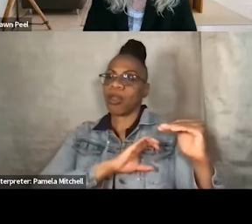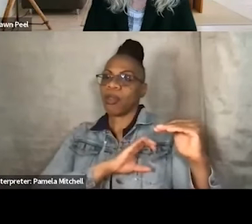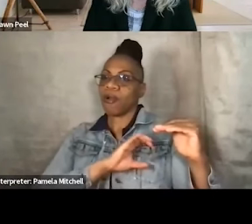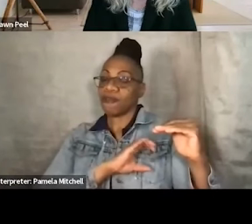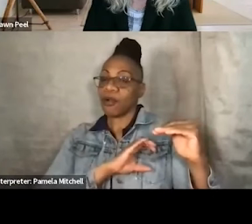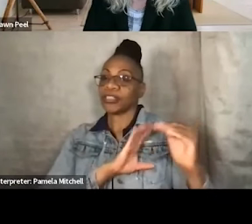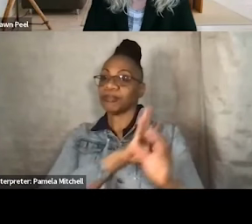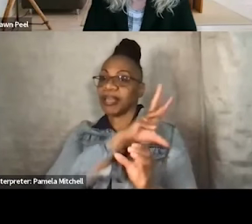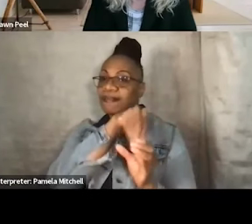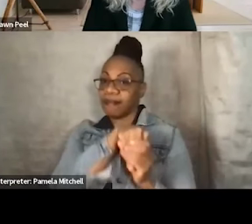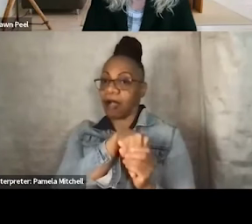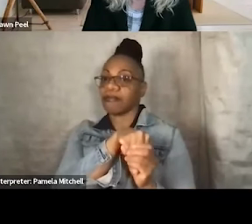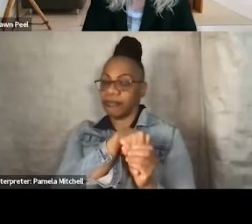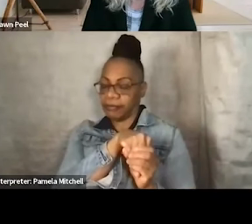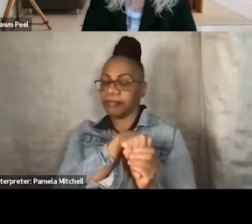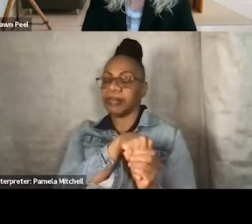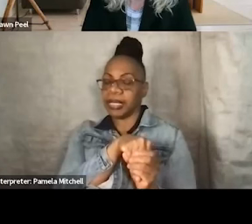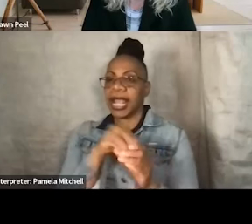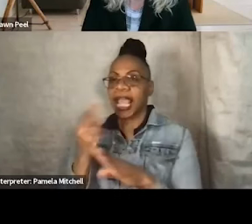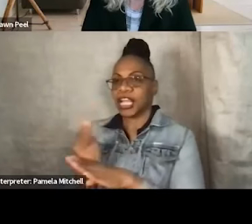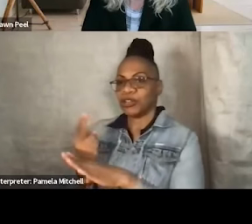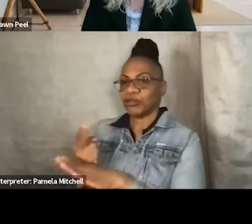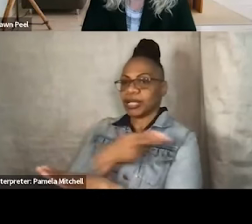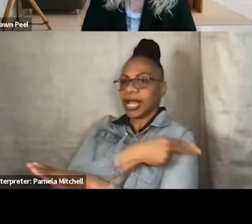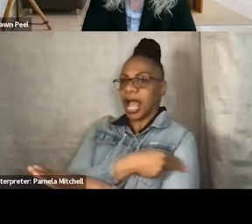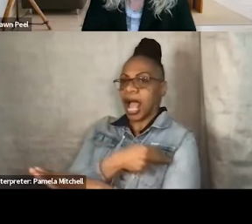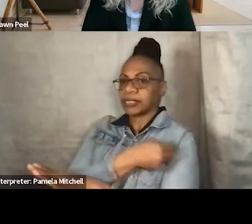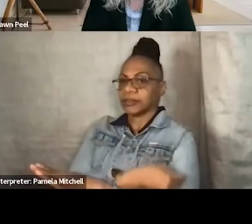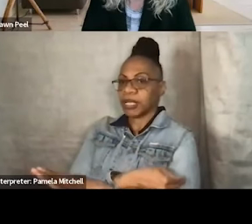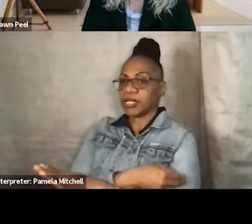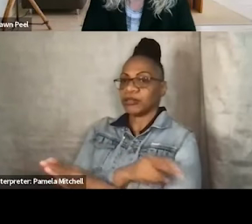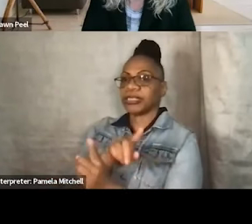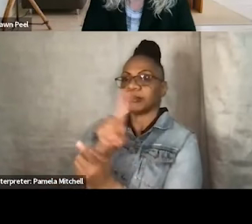and utilizing the hospitals and particularly the EDs.